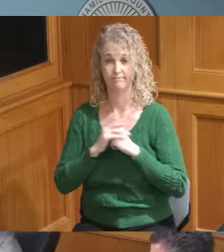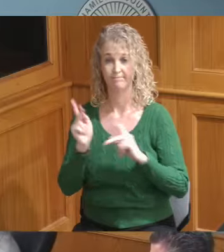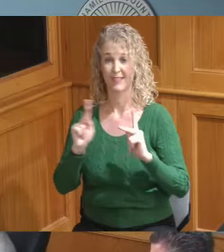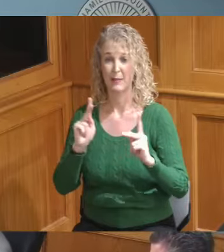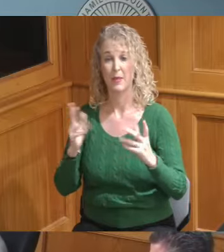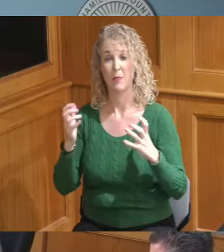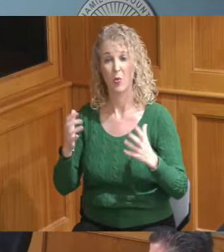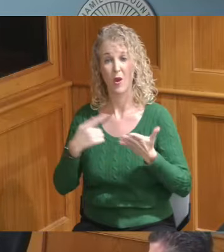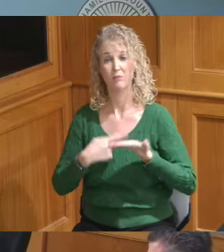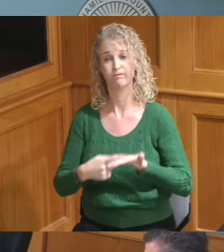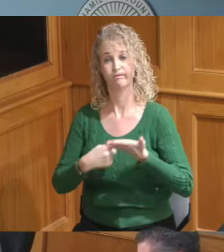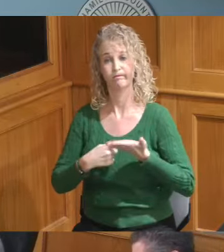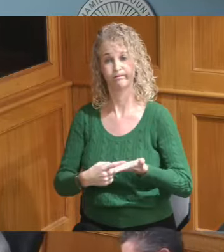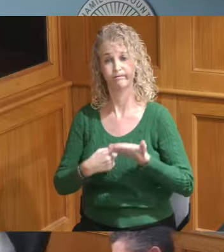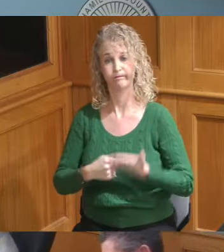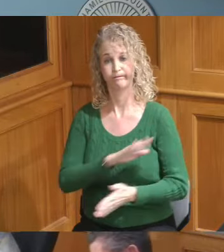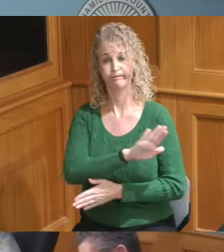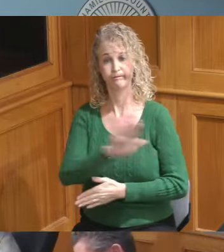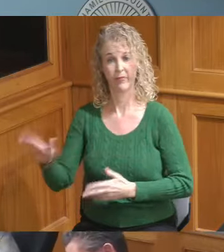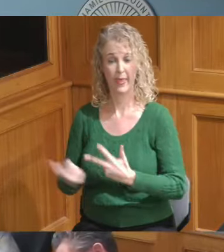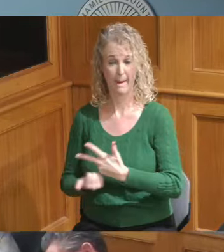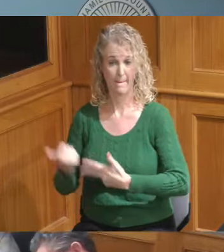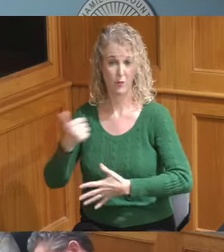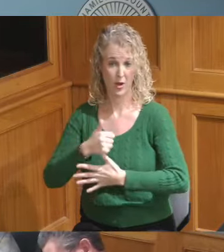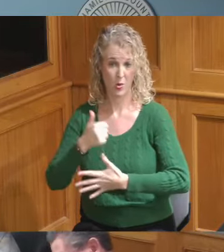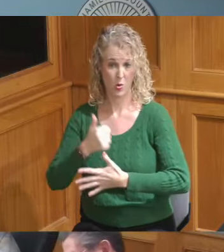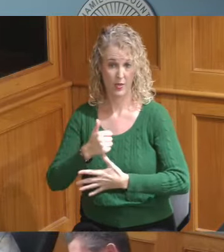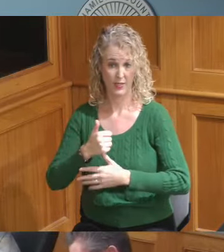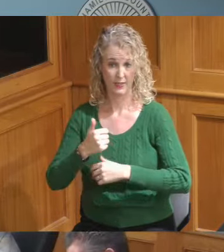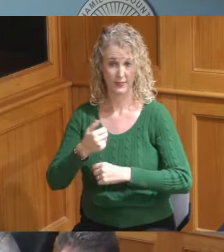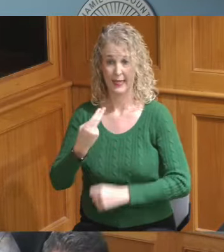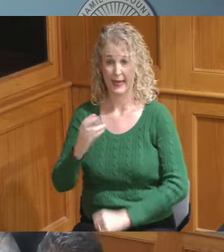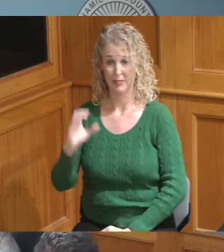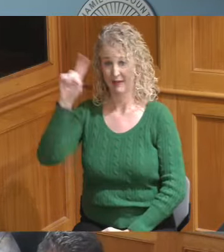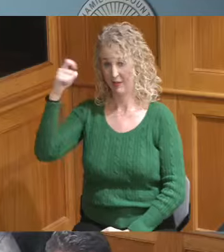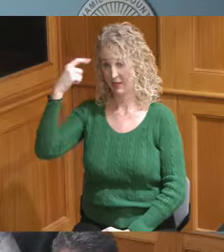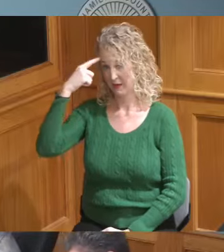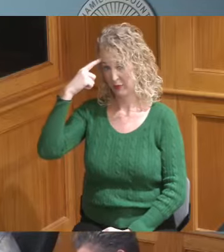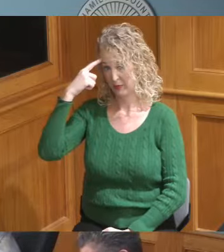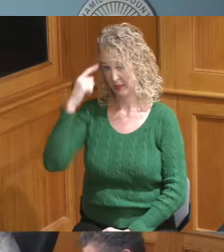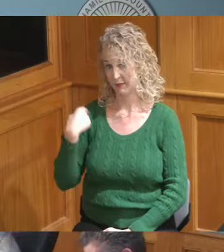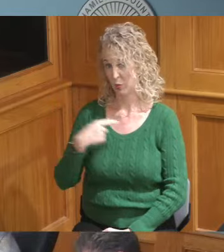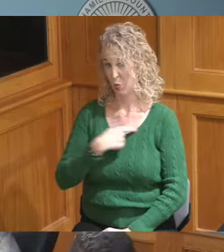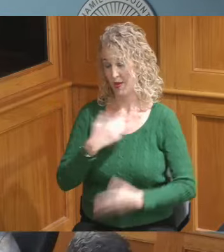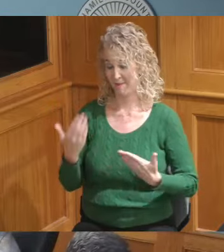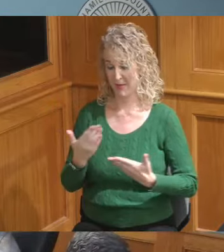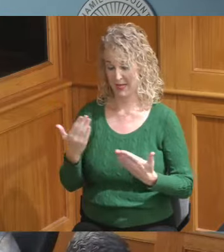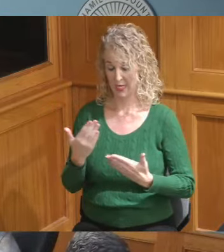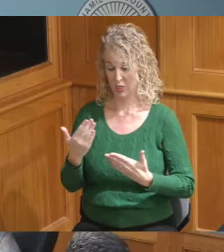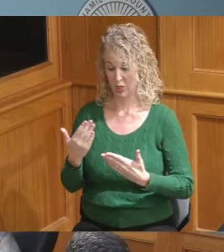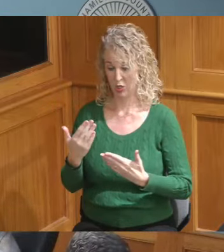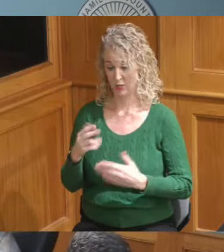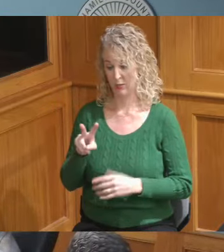what they wanted to see. Now, county government, ours has been in existence over what, 200 plus